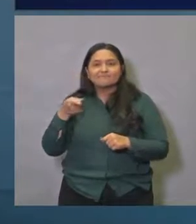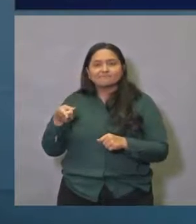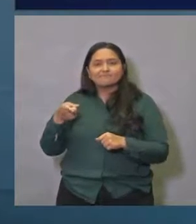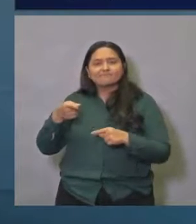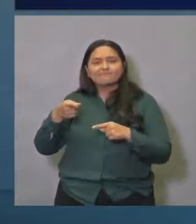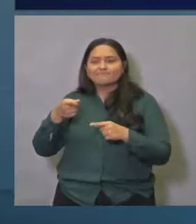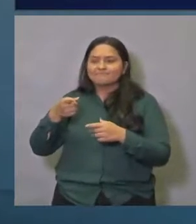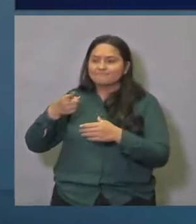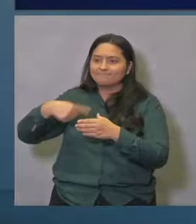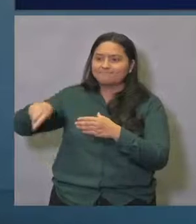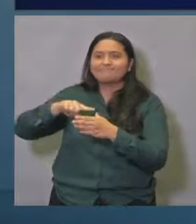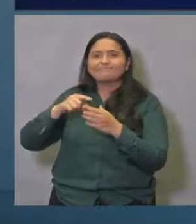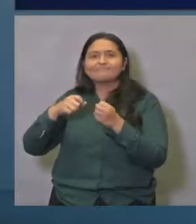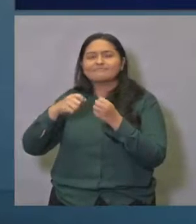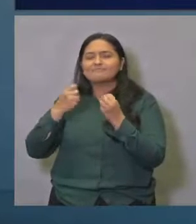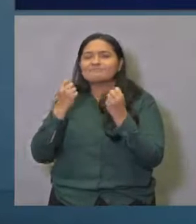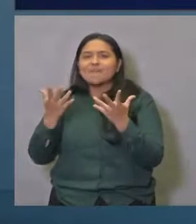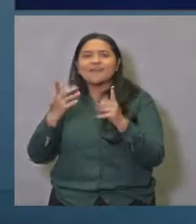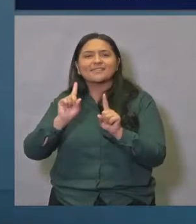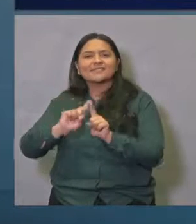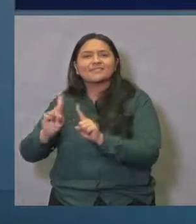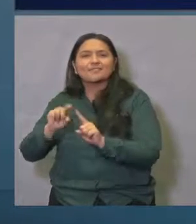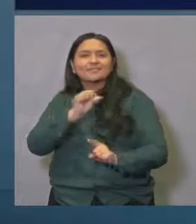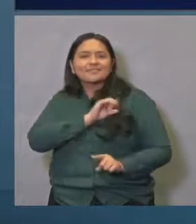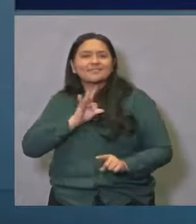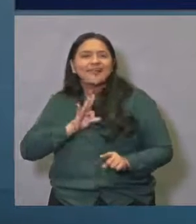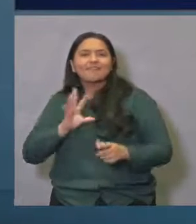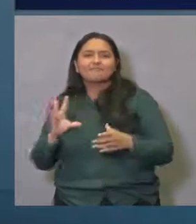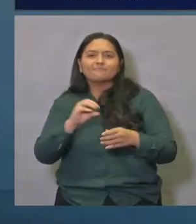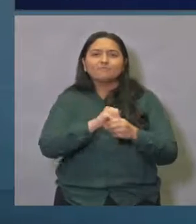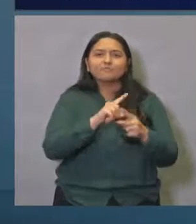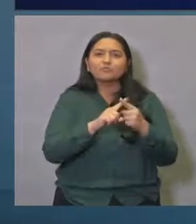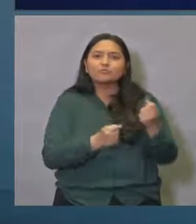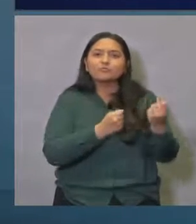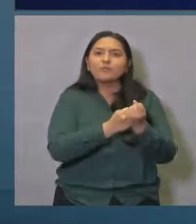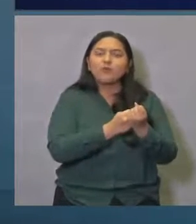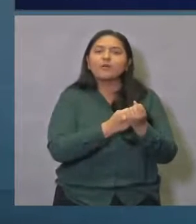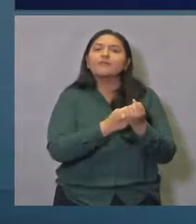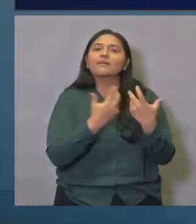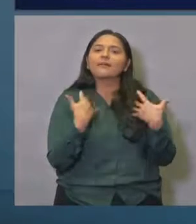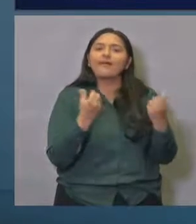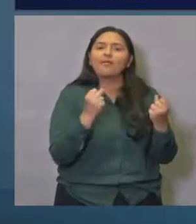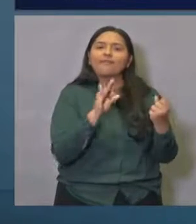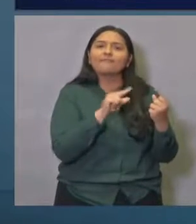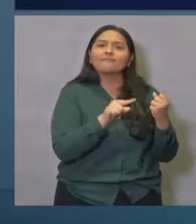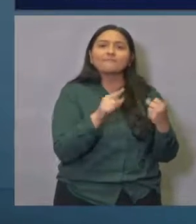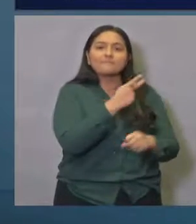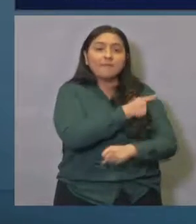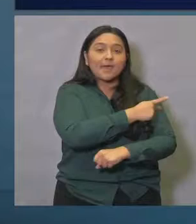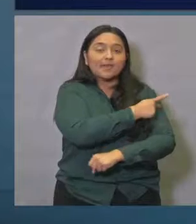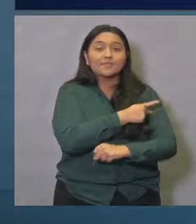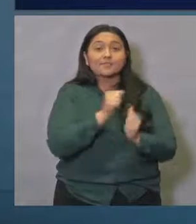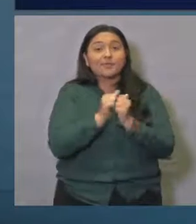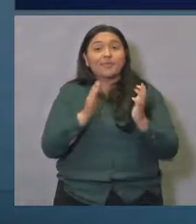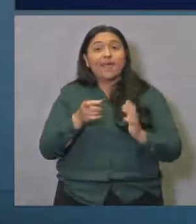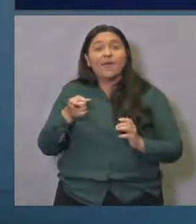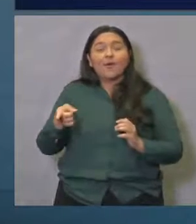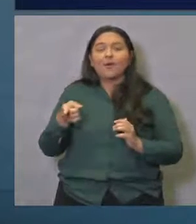ALWAYS A WHOLE CADRE OF STAFF